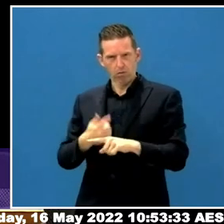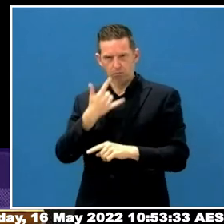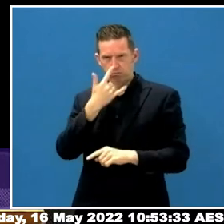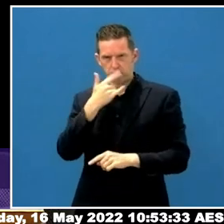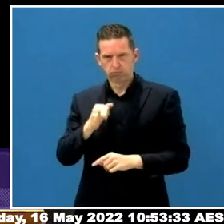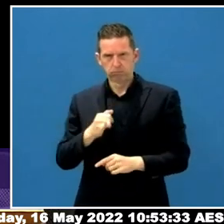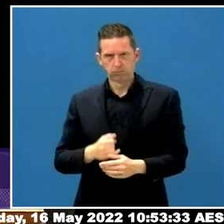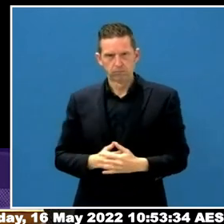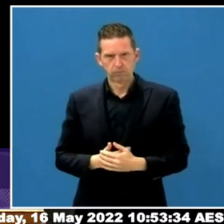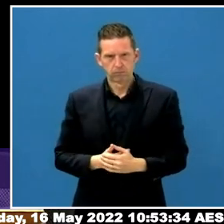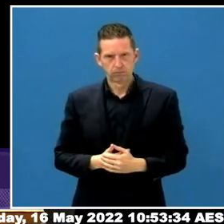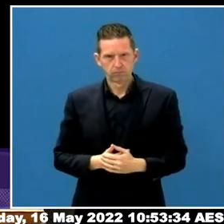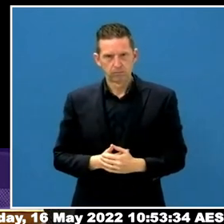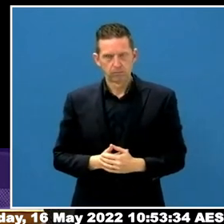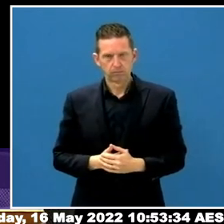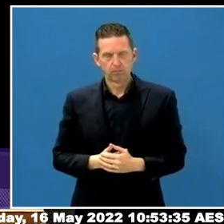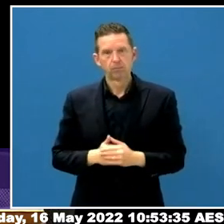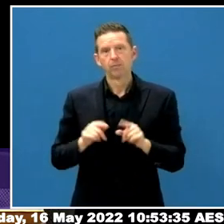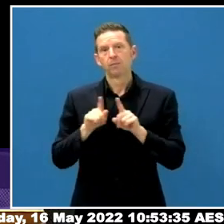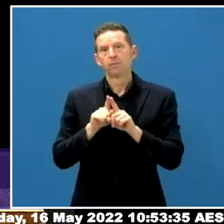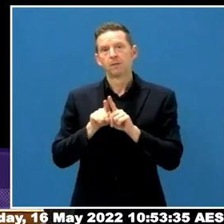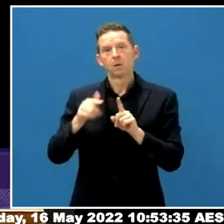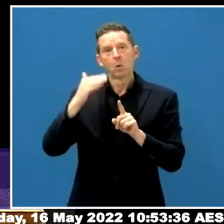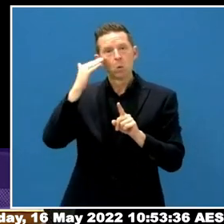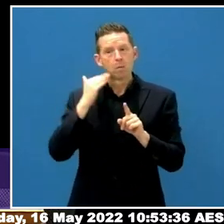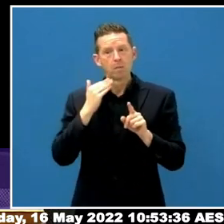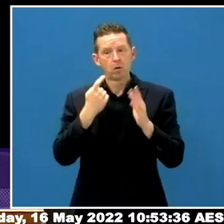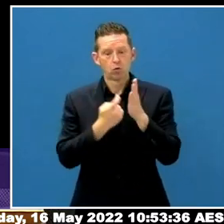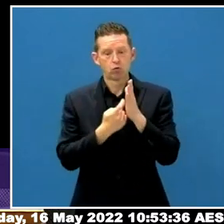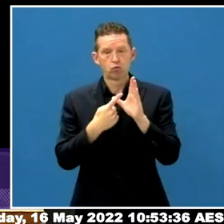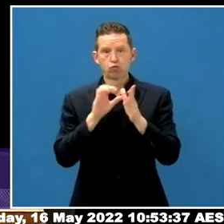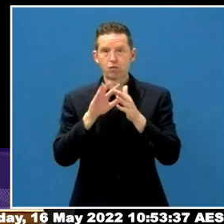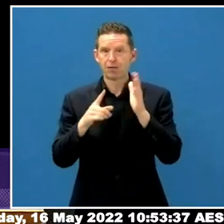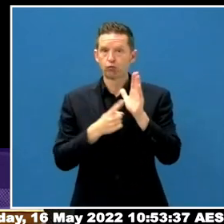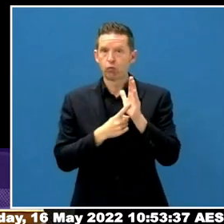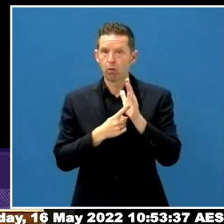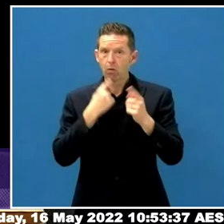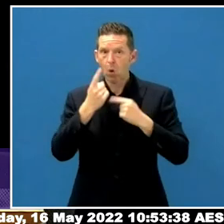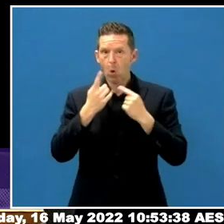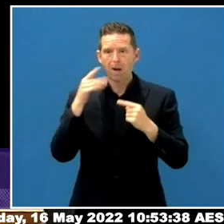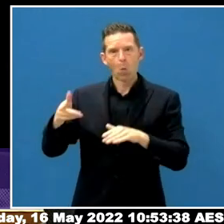Rachel also describes how during the period of her employment with Afford, there was